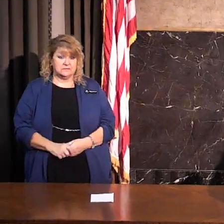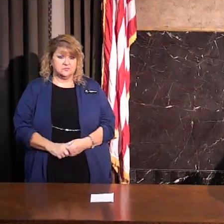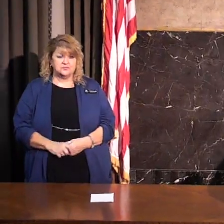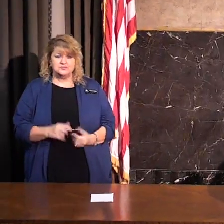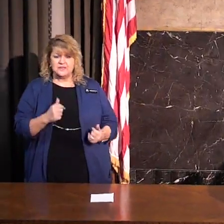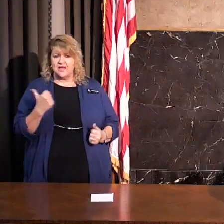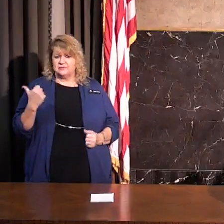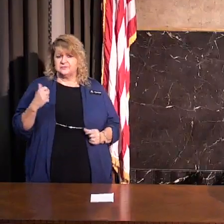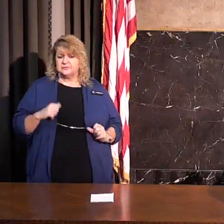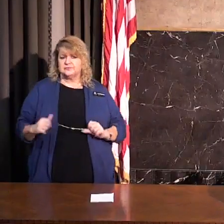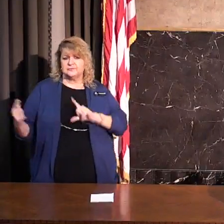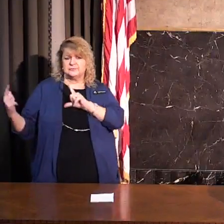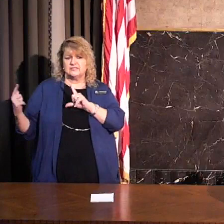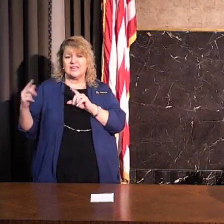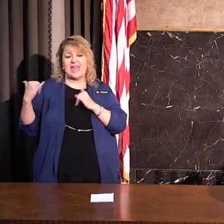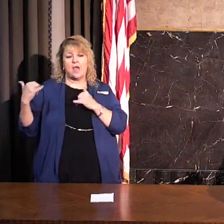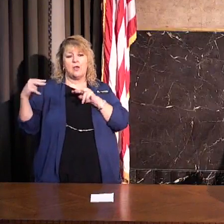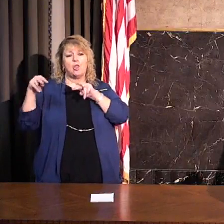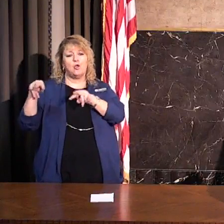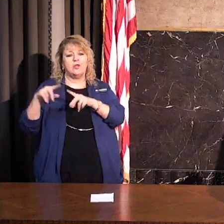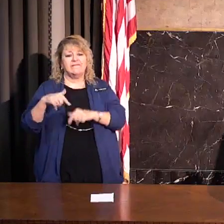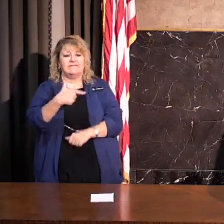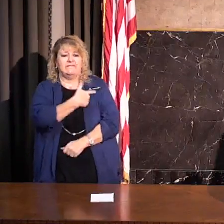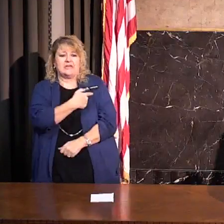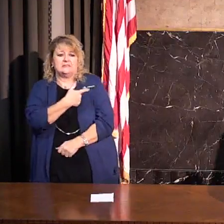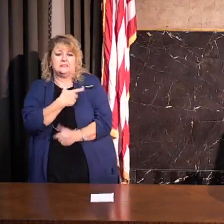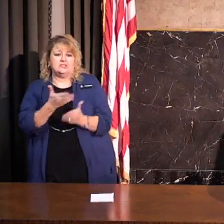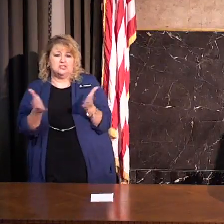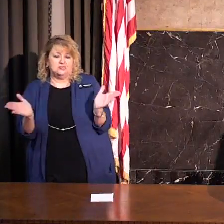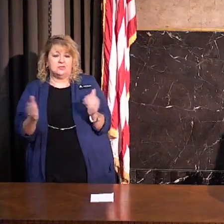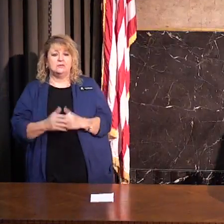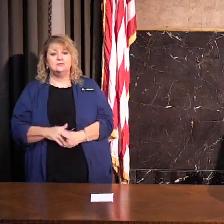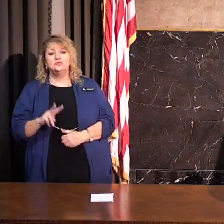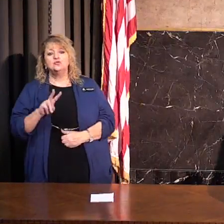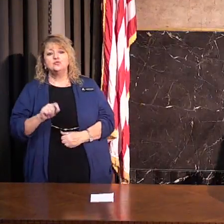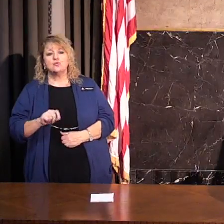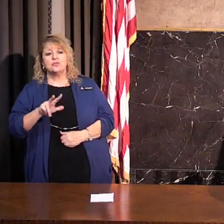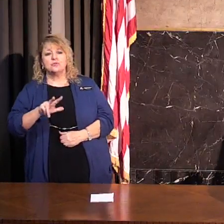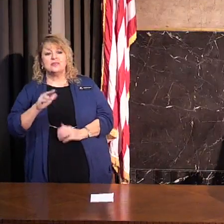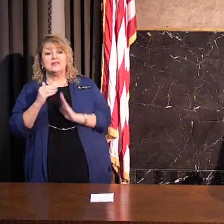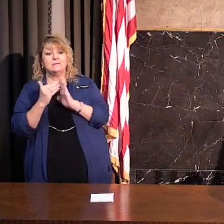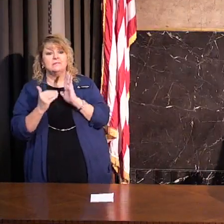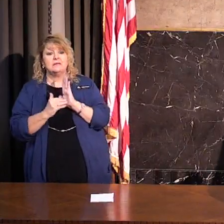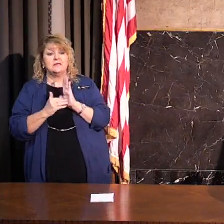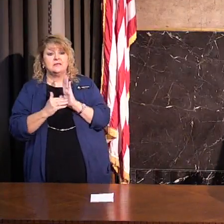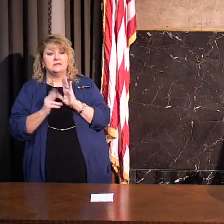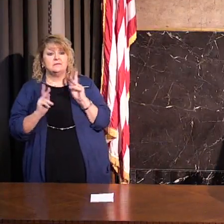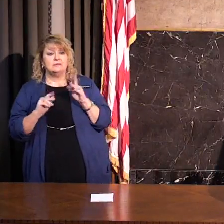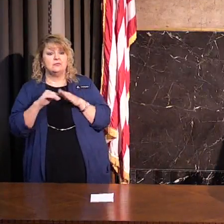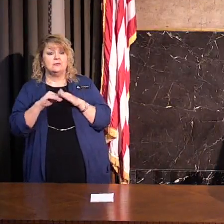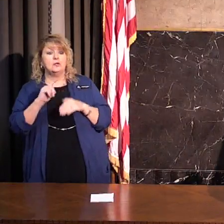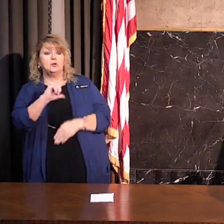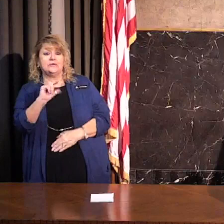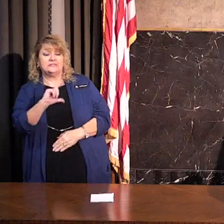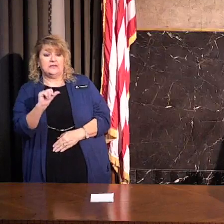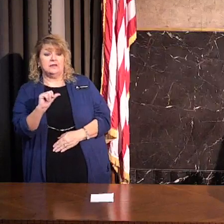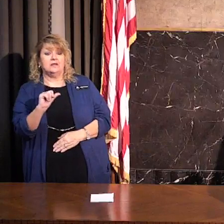a step back and looking at vaccines in general. Um there's